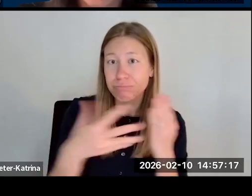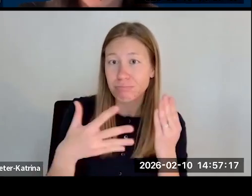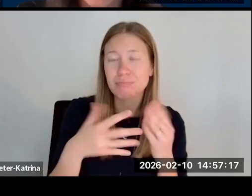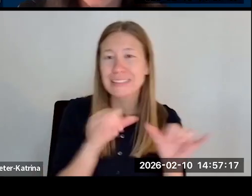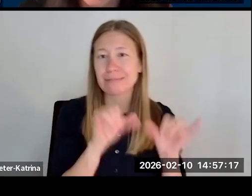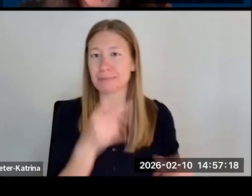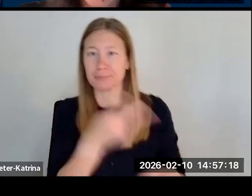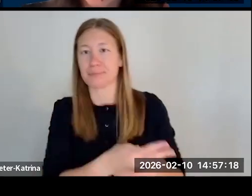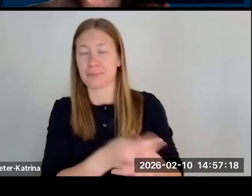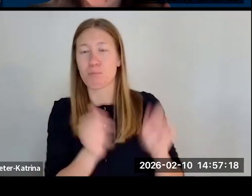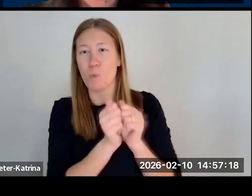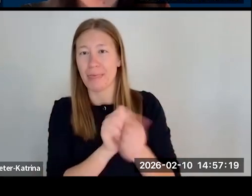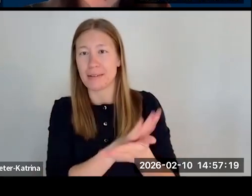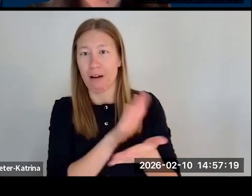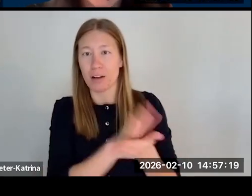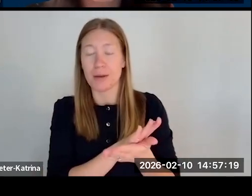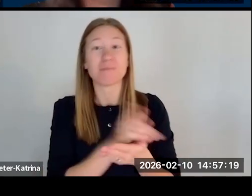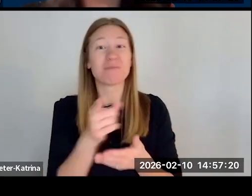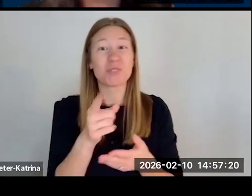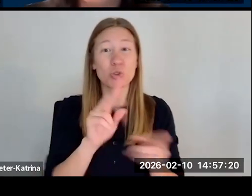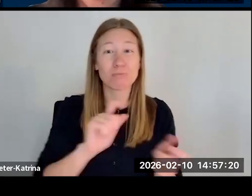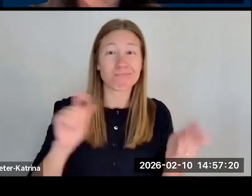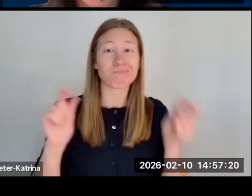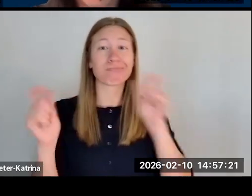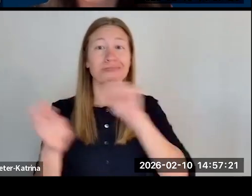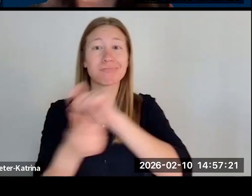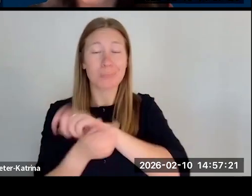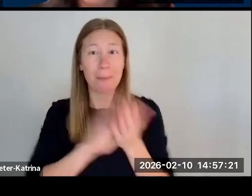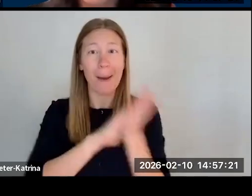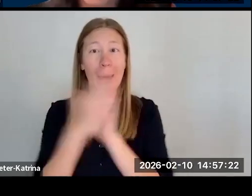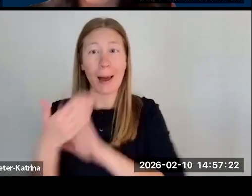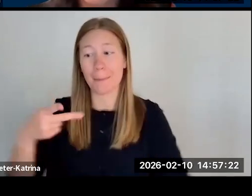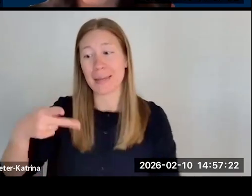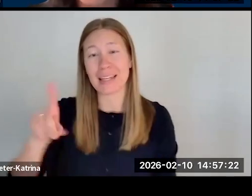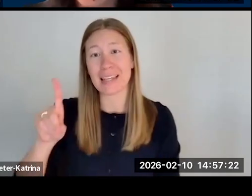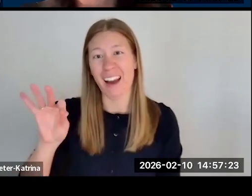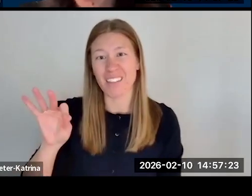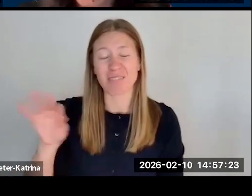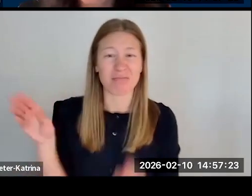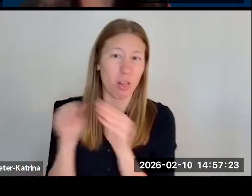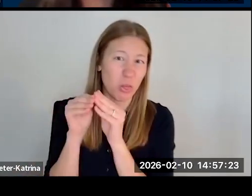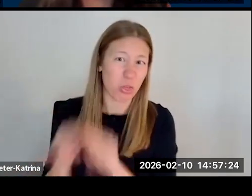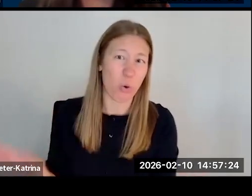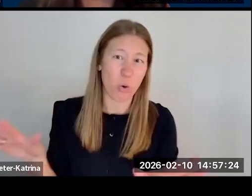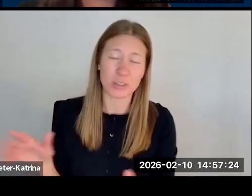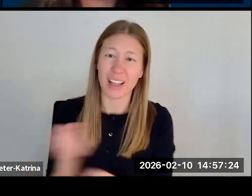So when you export to PDF, you lose all of that and pretty much have to start from scratch